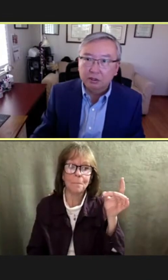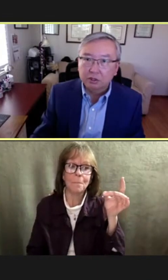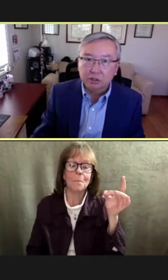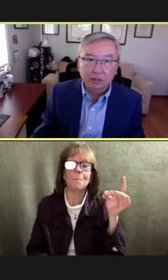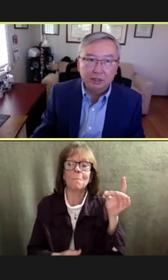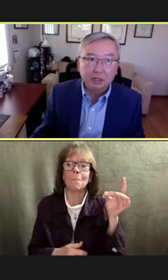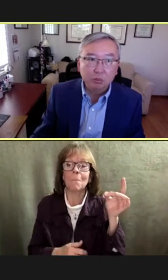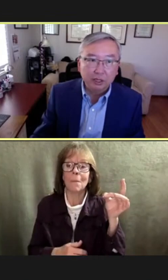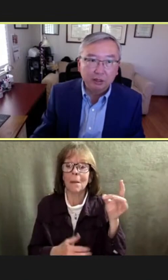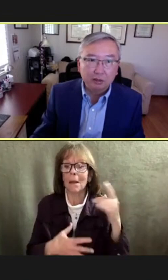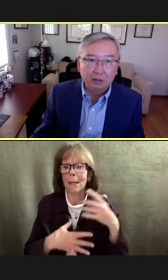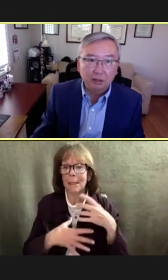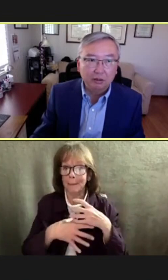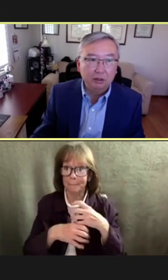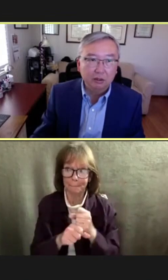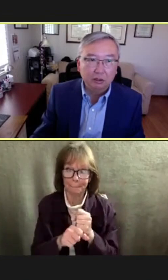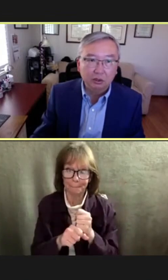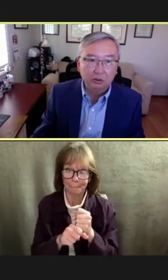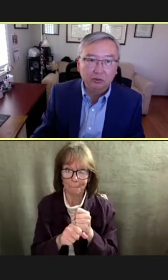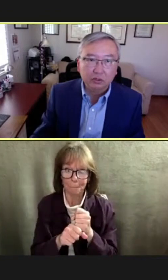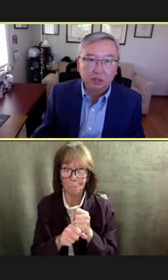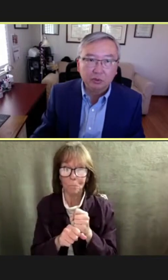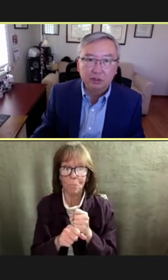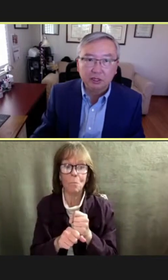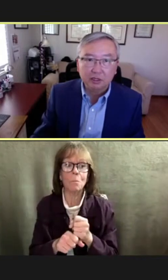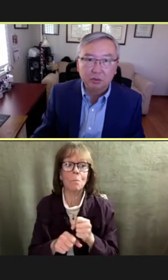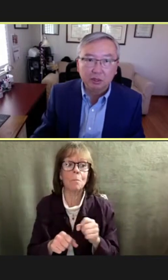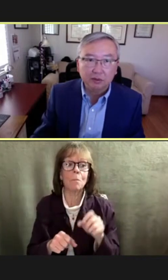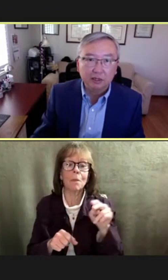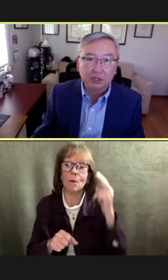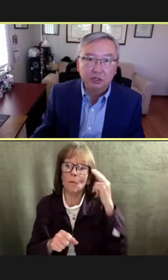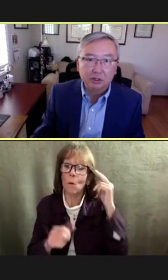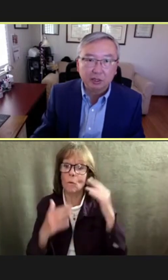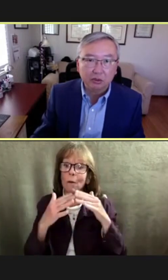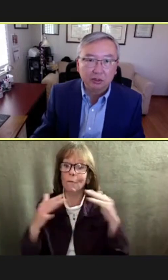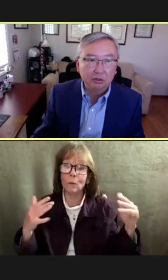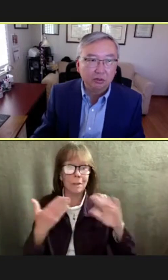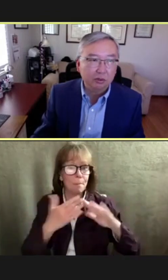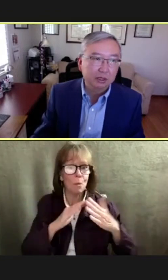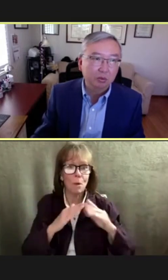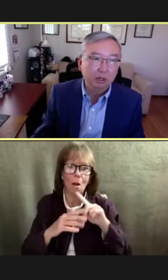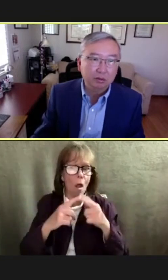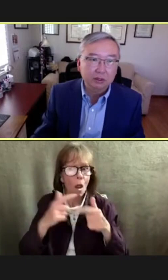So in summary, the neurodiverse community is one of the largest minority group in the world.